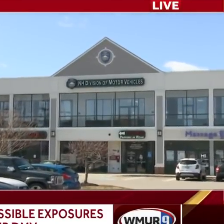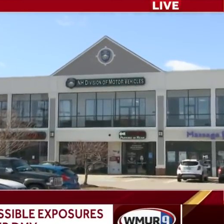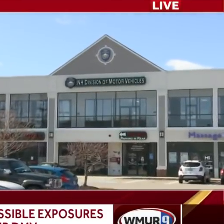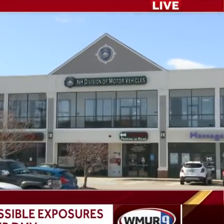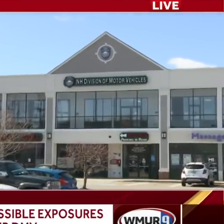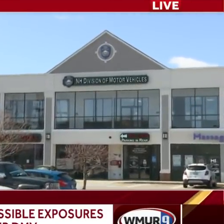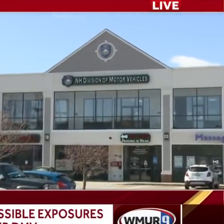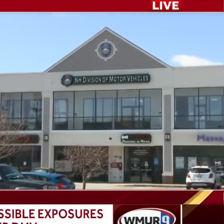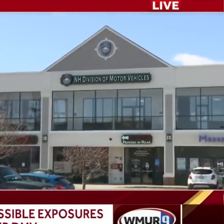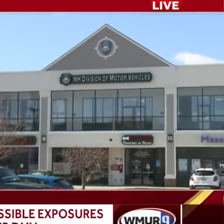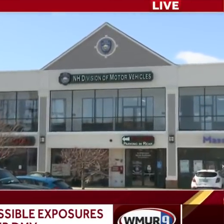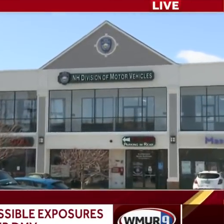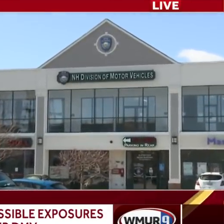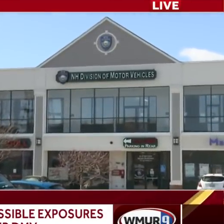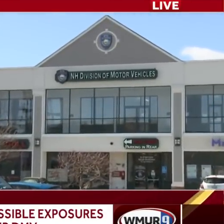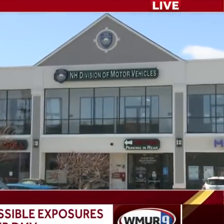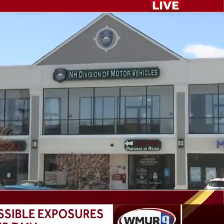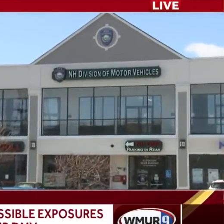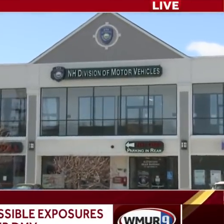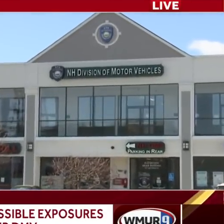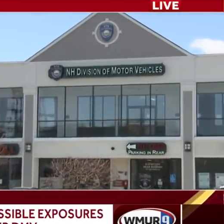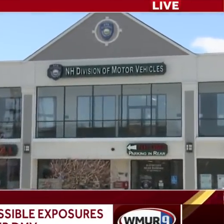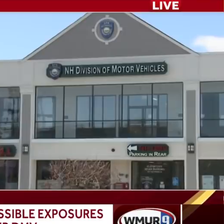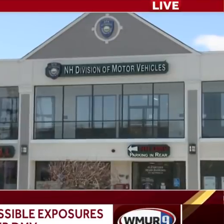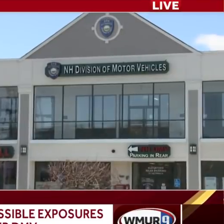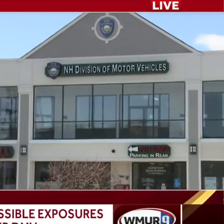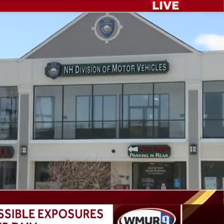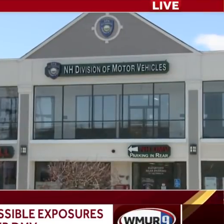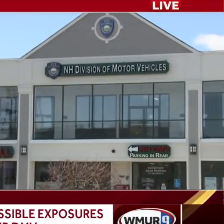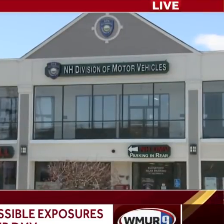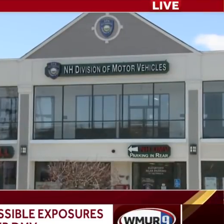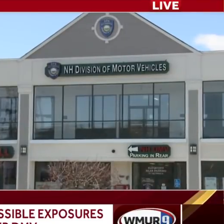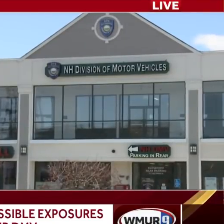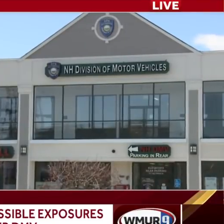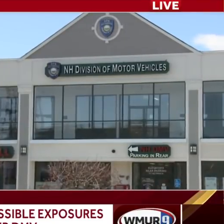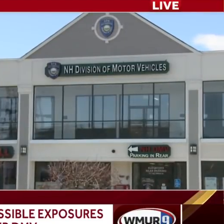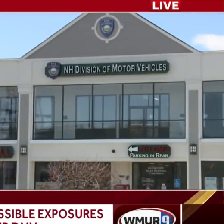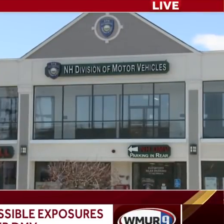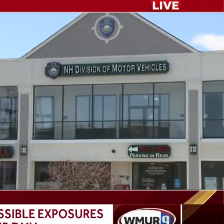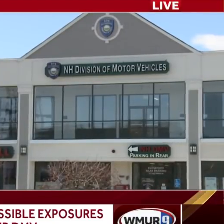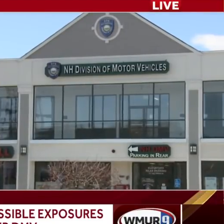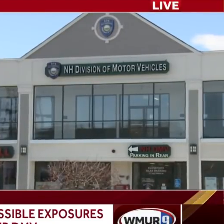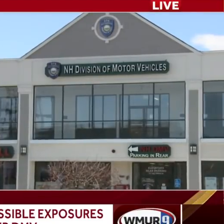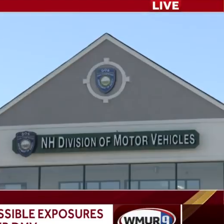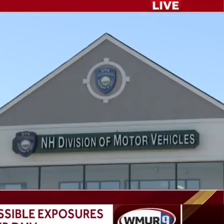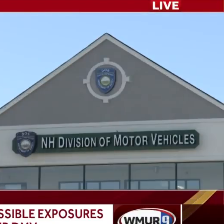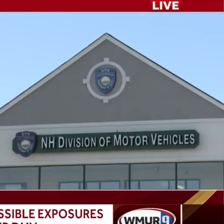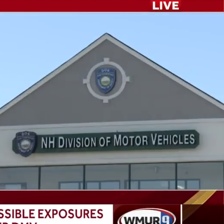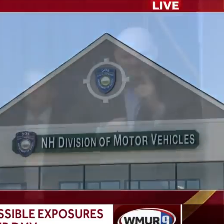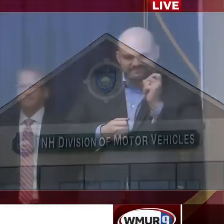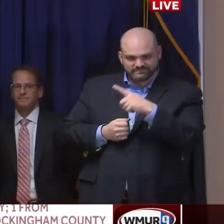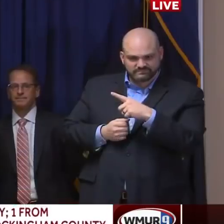IF THEY ARE CONCERNED ABOUT THEIR HEALTH OR HAVE PROGRESSION OF SYMPTOMS, THEY NEED TO BE TALKING WITH A HEALTH CARE PROVIDER.